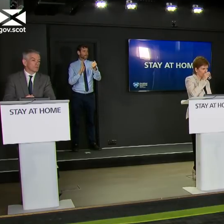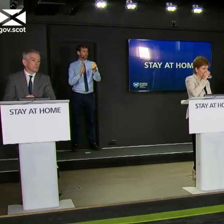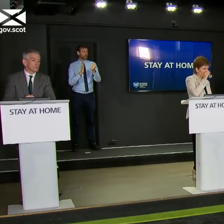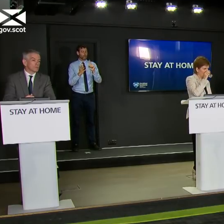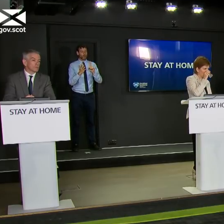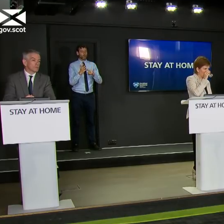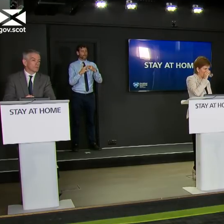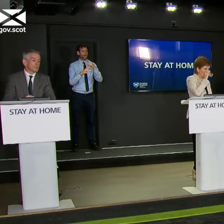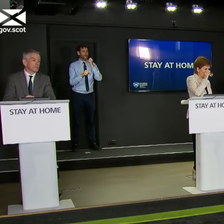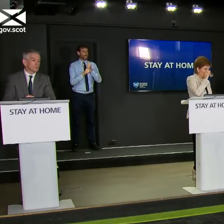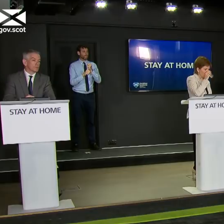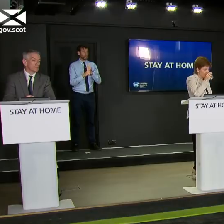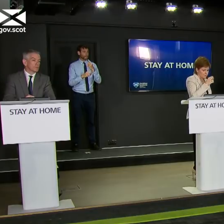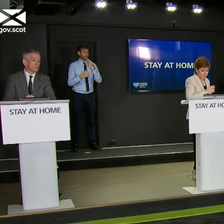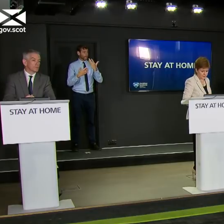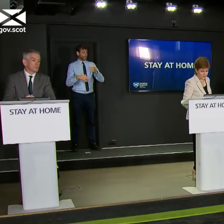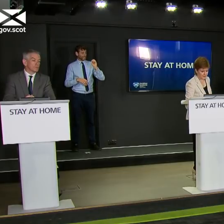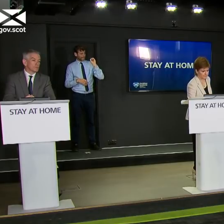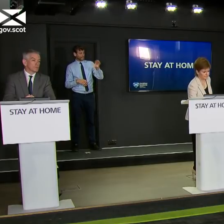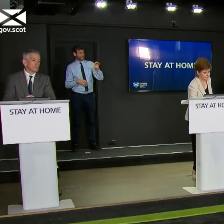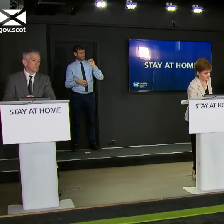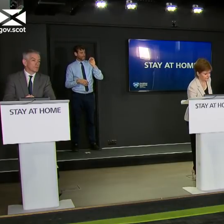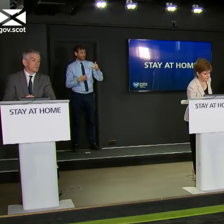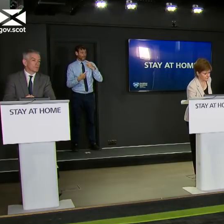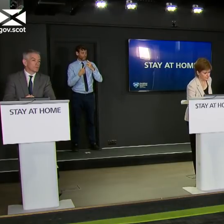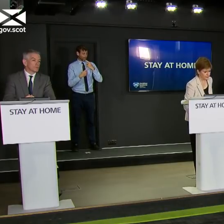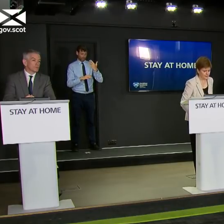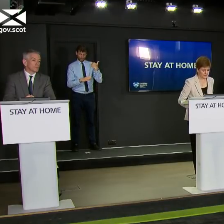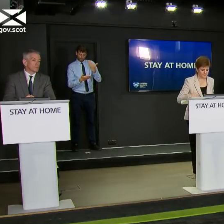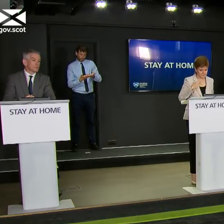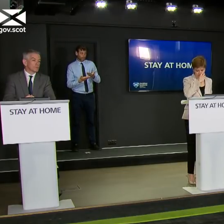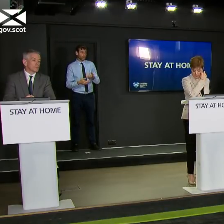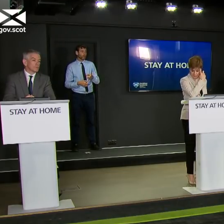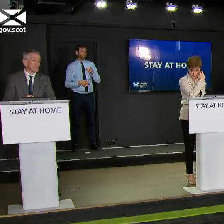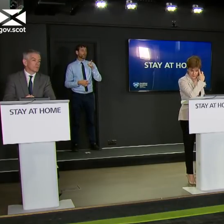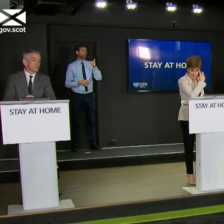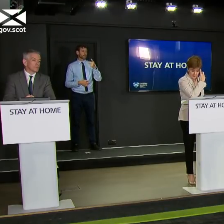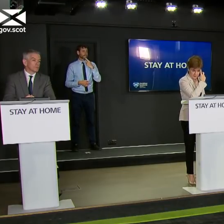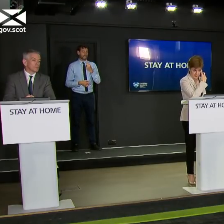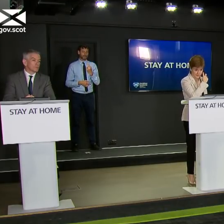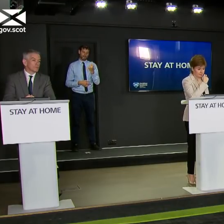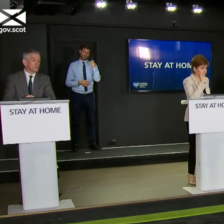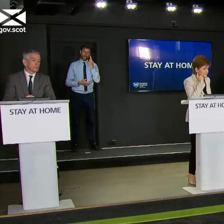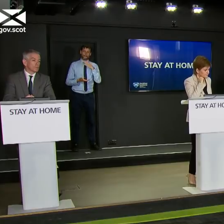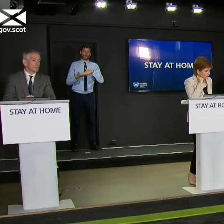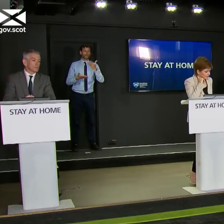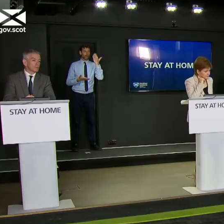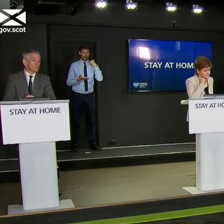says it has been sending this information to Holyrood for weeks, and also month ago you said the results would be available in a matter of days. Are you able to say please